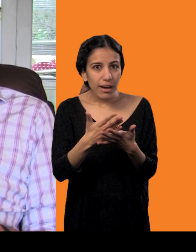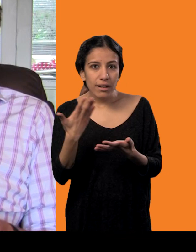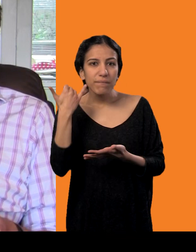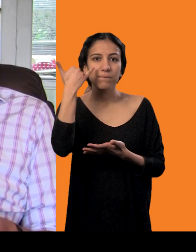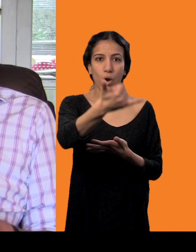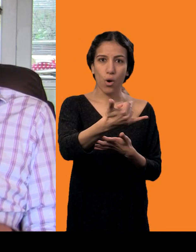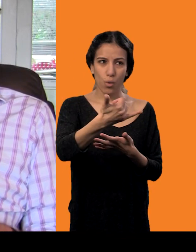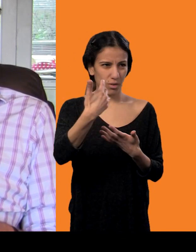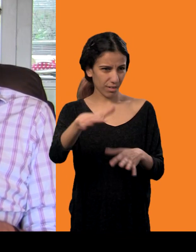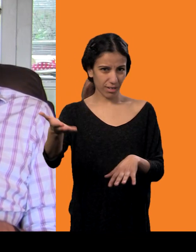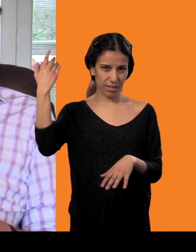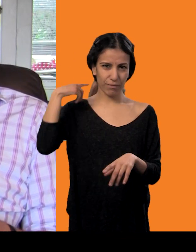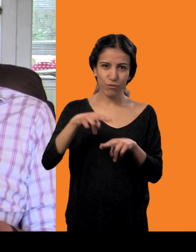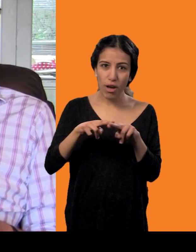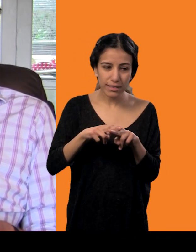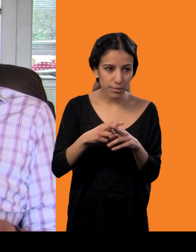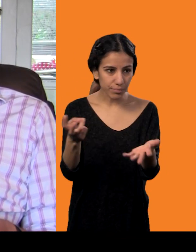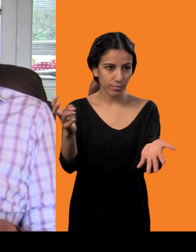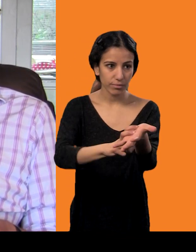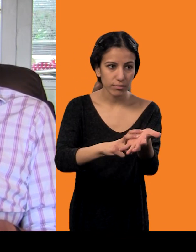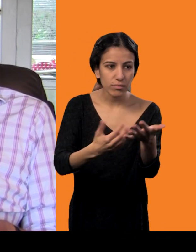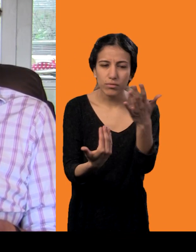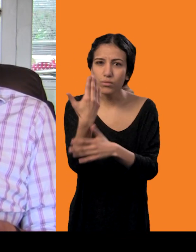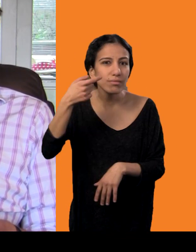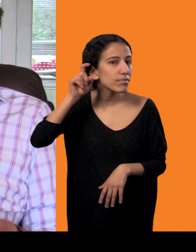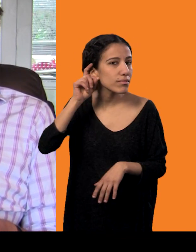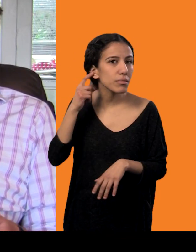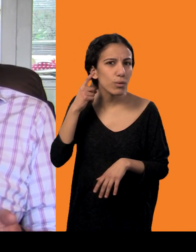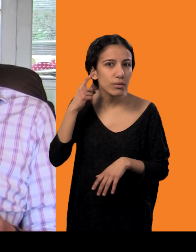Tony: She actually phoned the audiology department last Friday to book herself